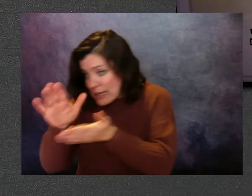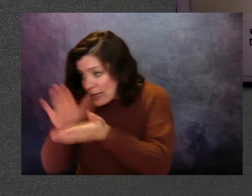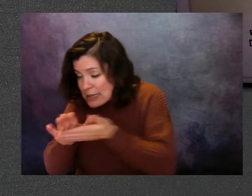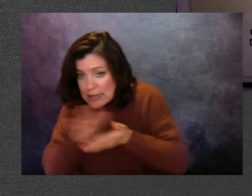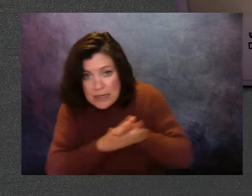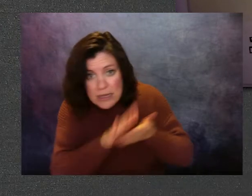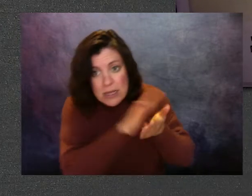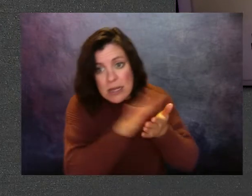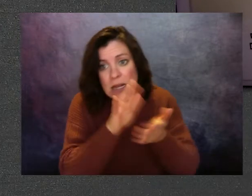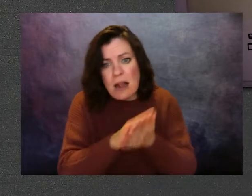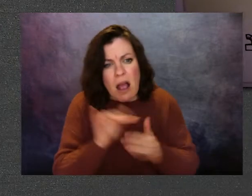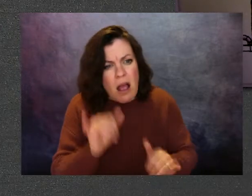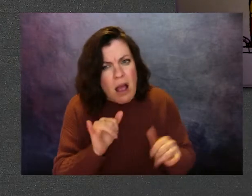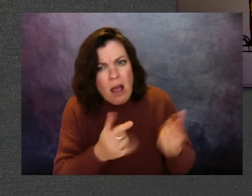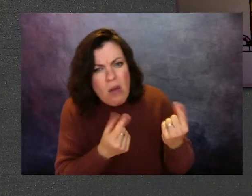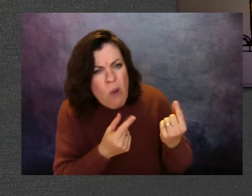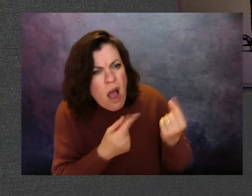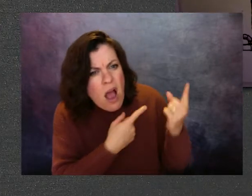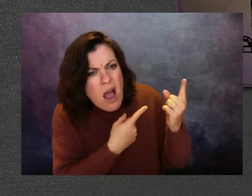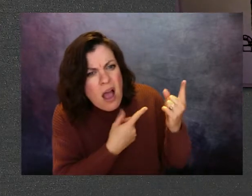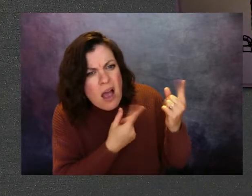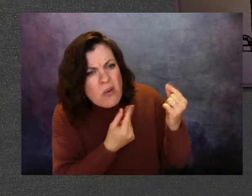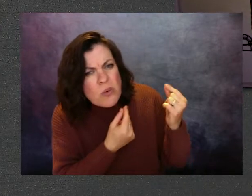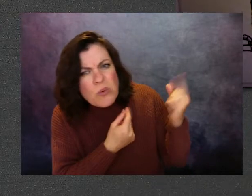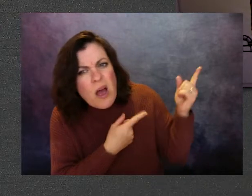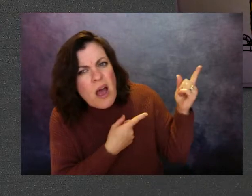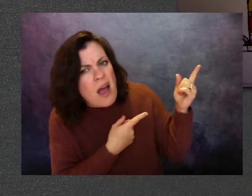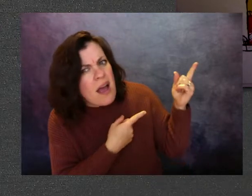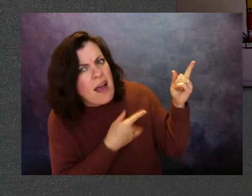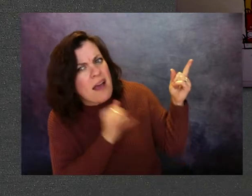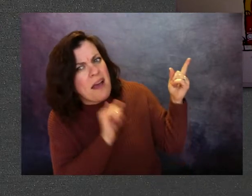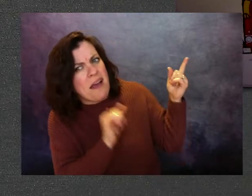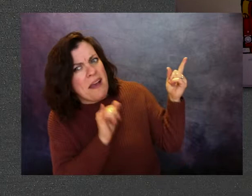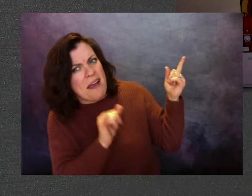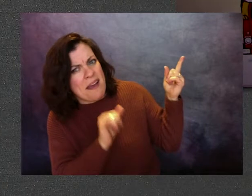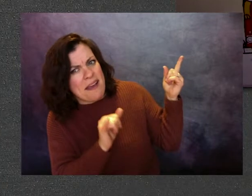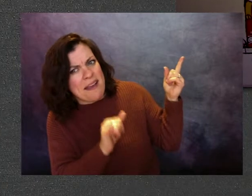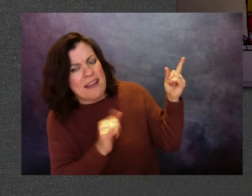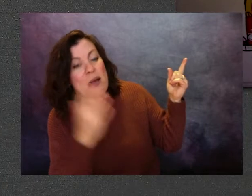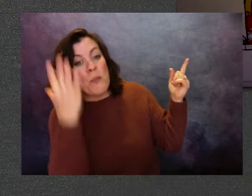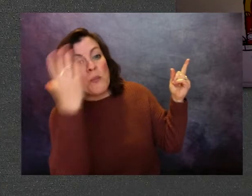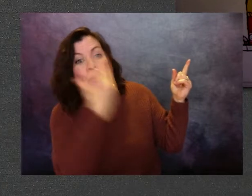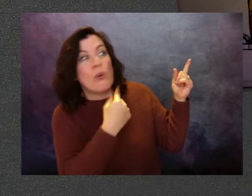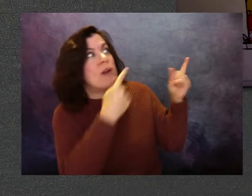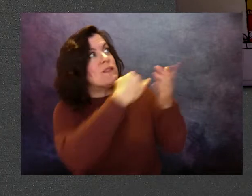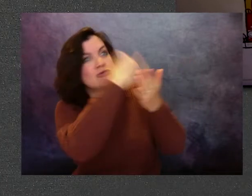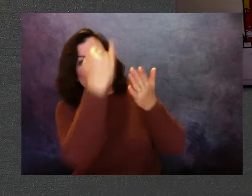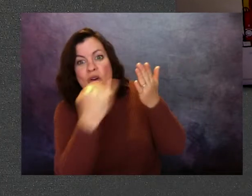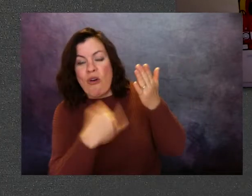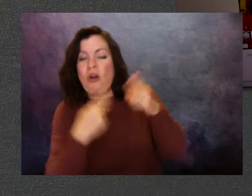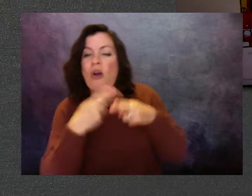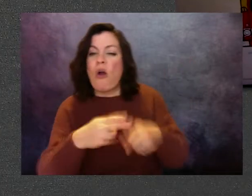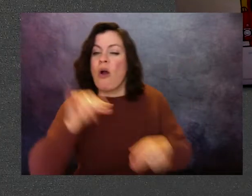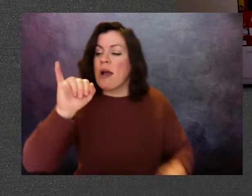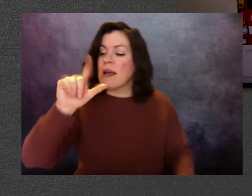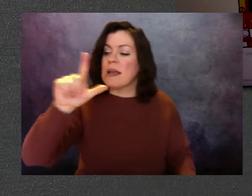station? Take a look at our beautiful illustrations. Illustration is just another word for picture.